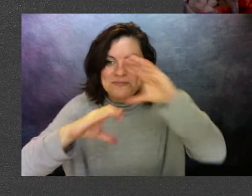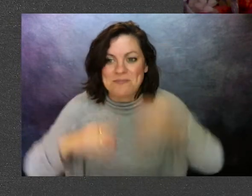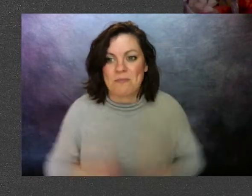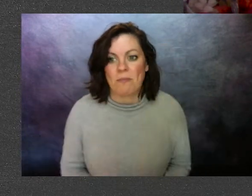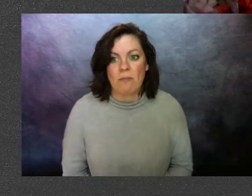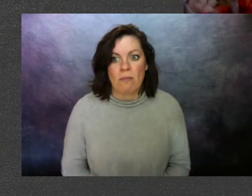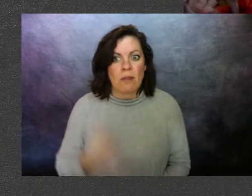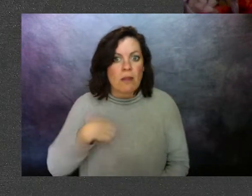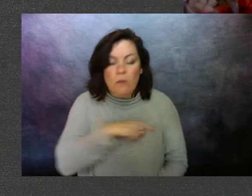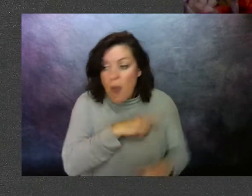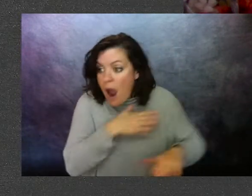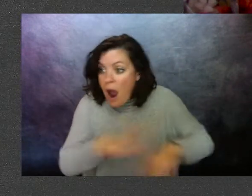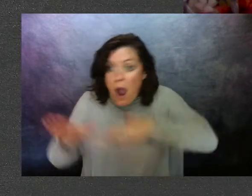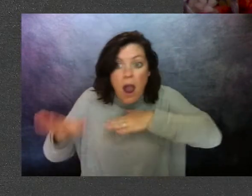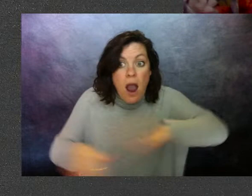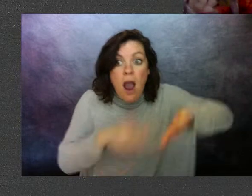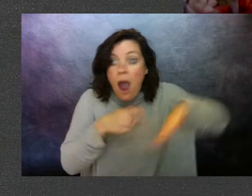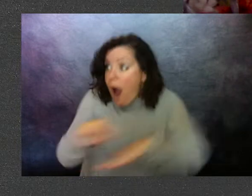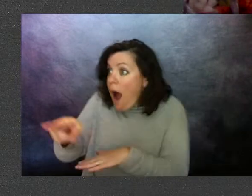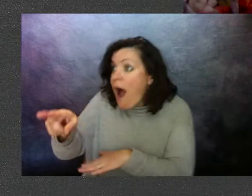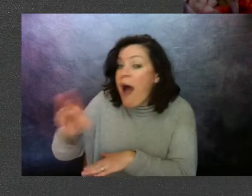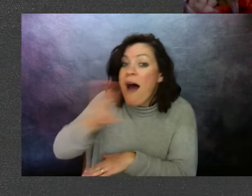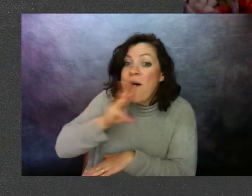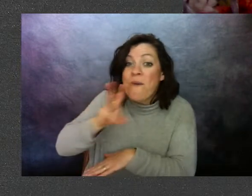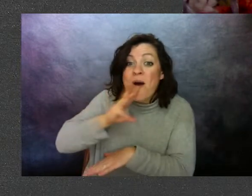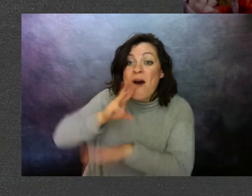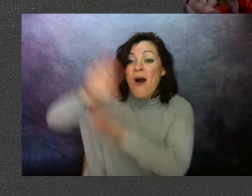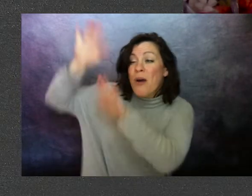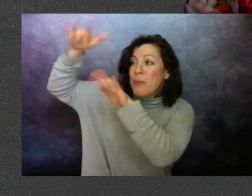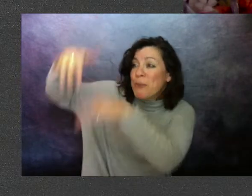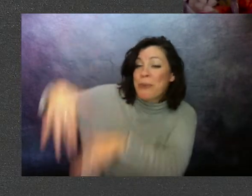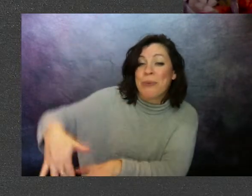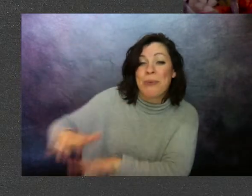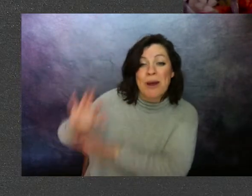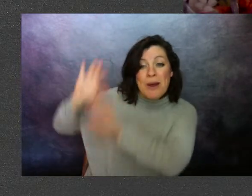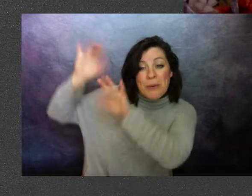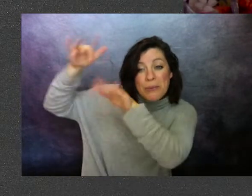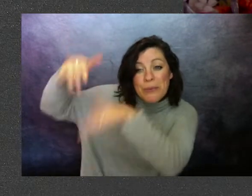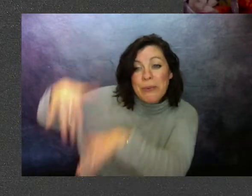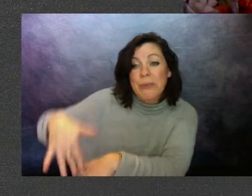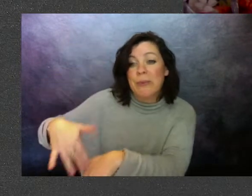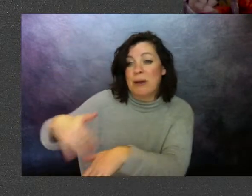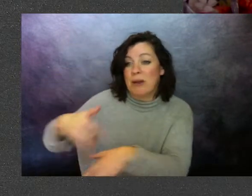We're coming to a waterfall, a swooshing, swooshing waterfall.